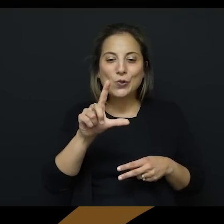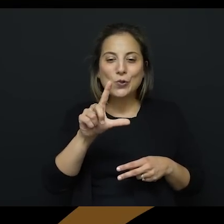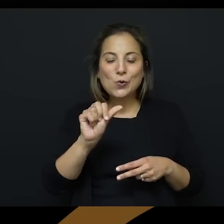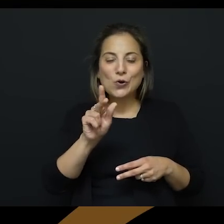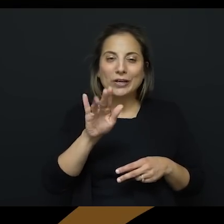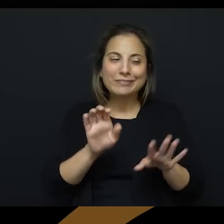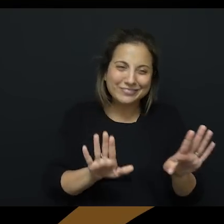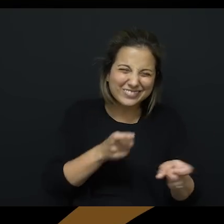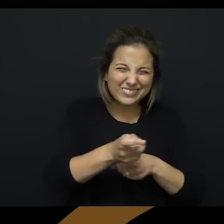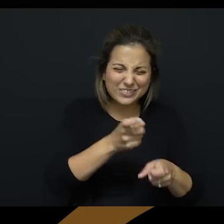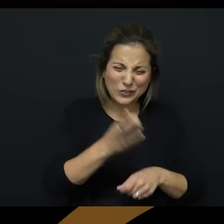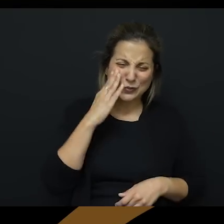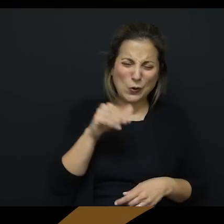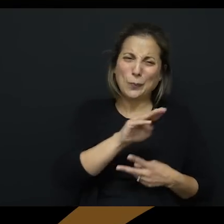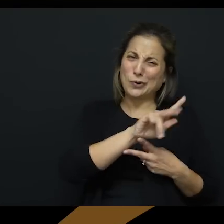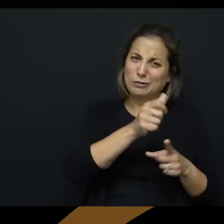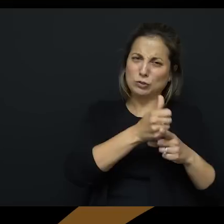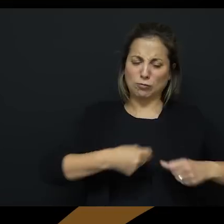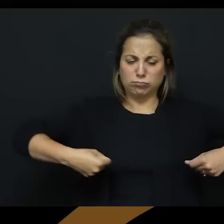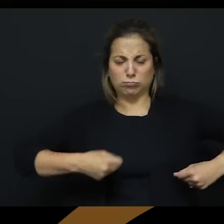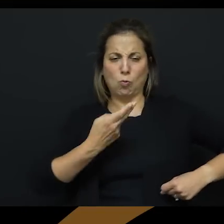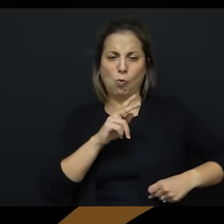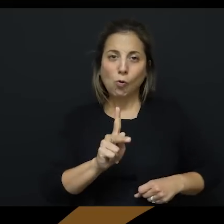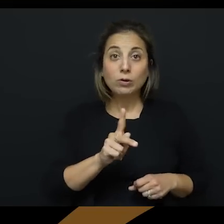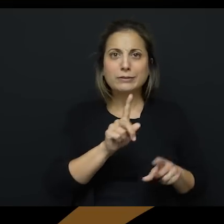We all know Mark “The Hulk” and so many other great roles.